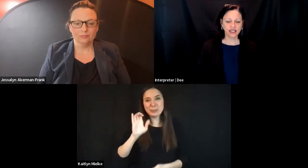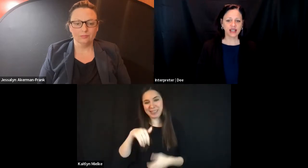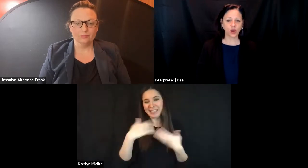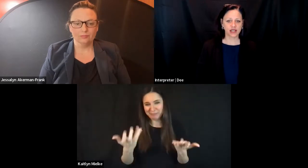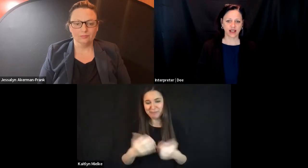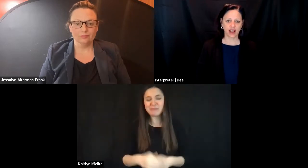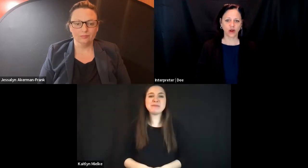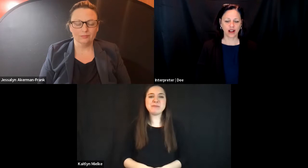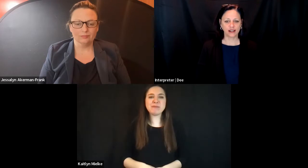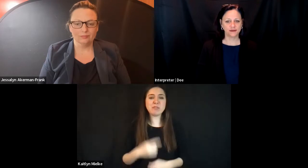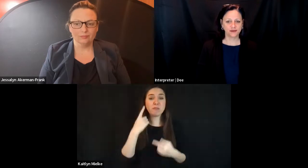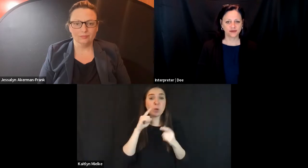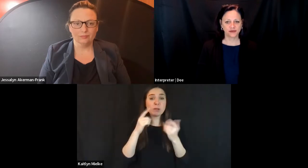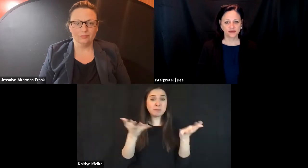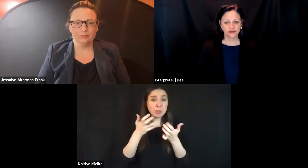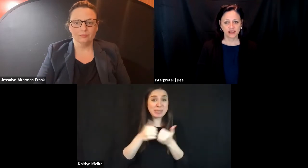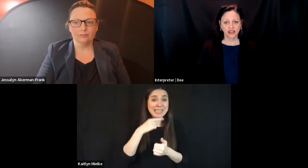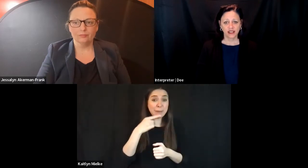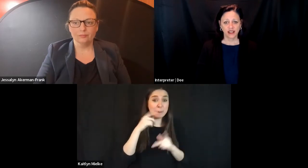conversation if I need to.